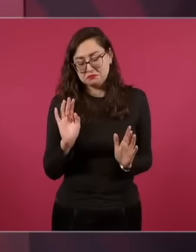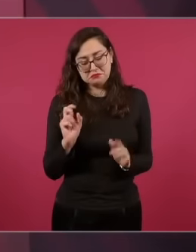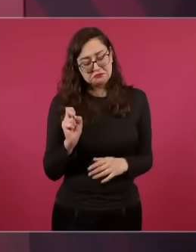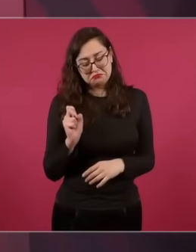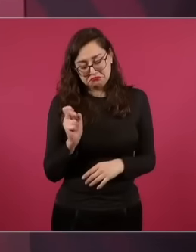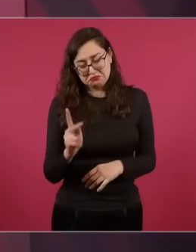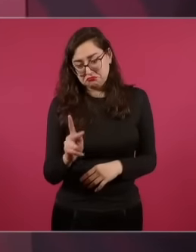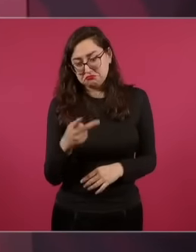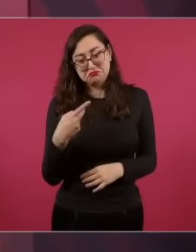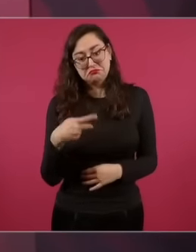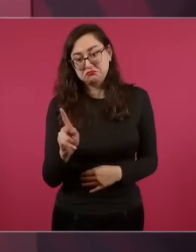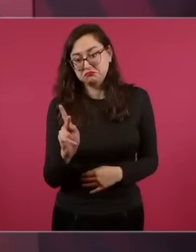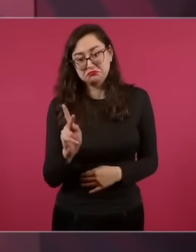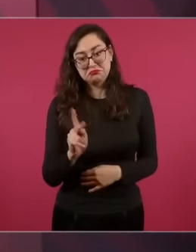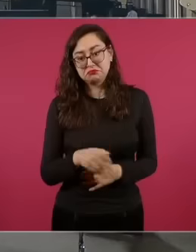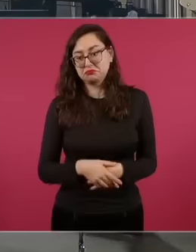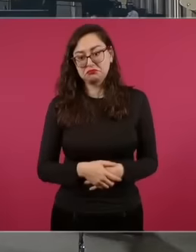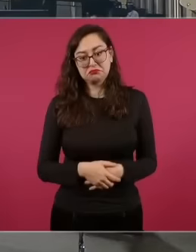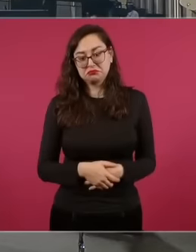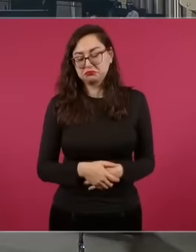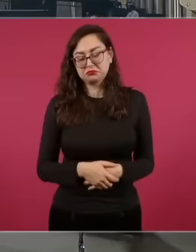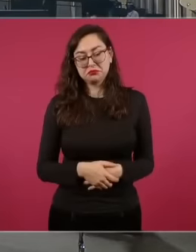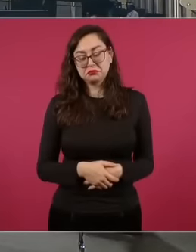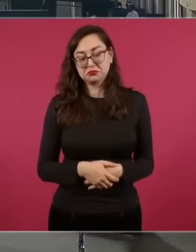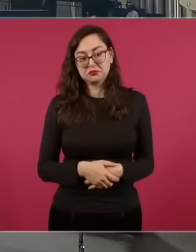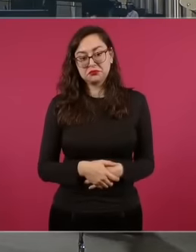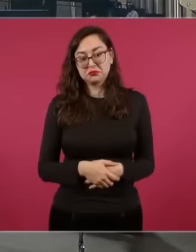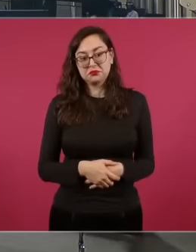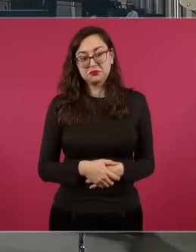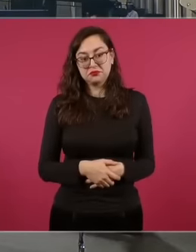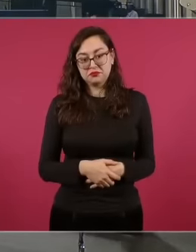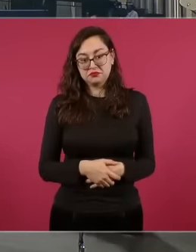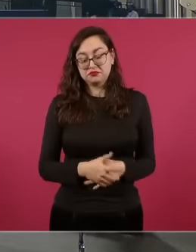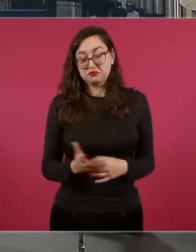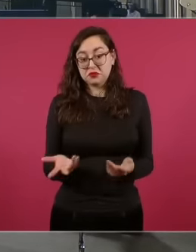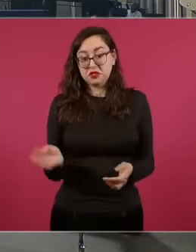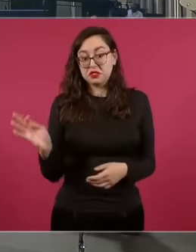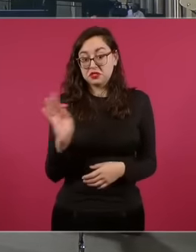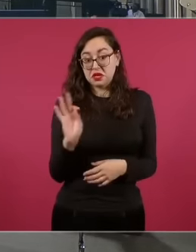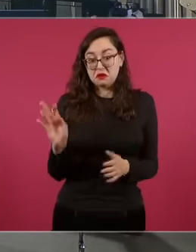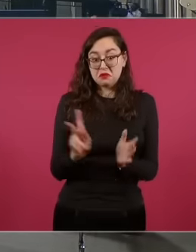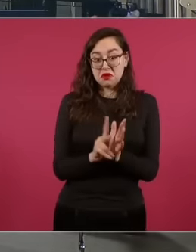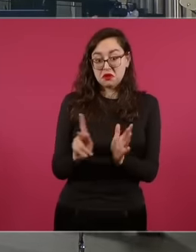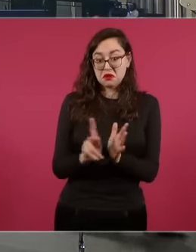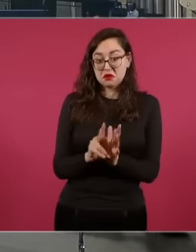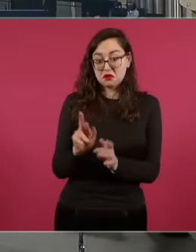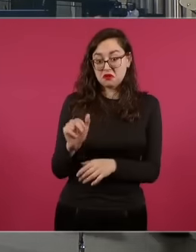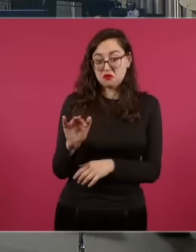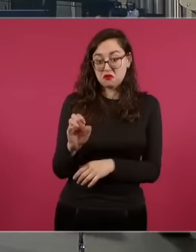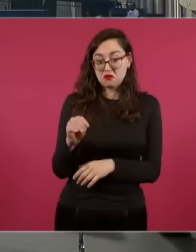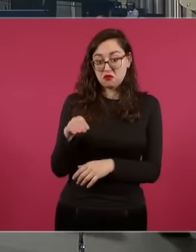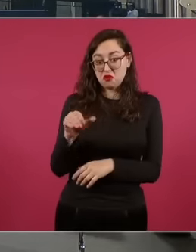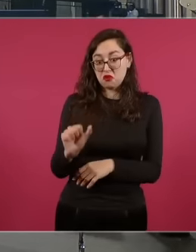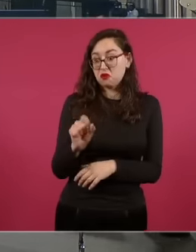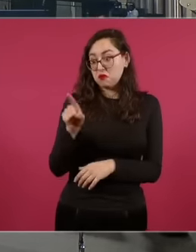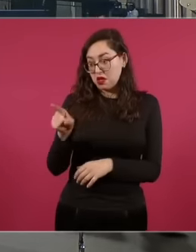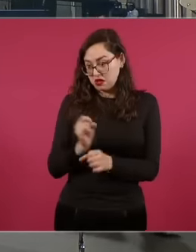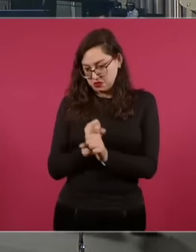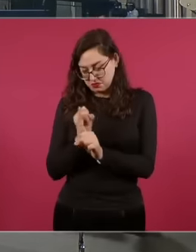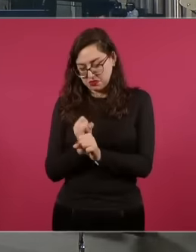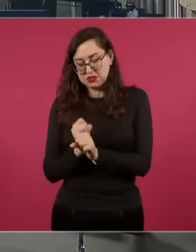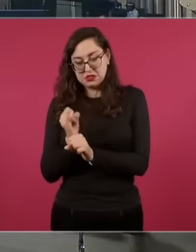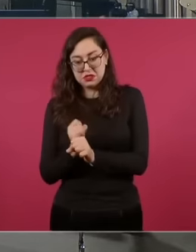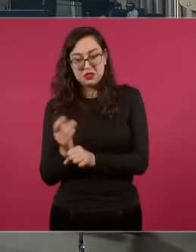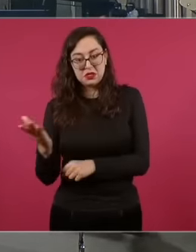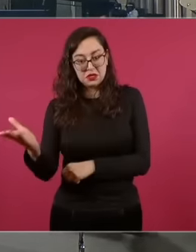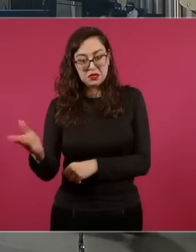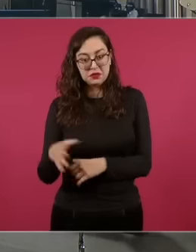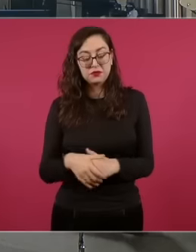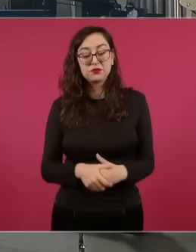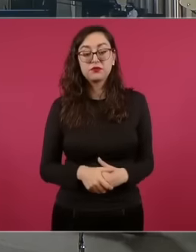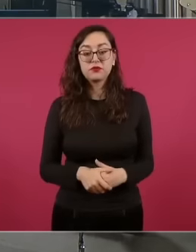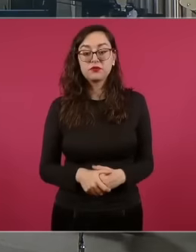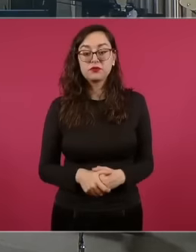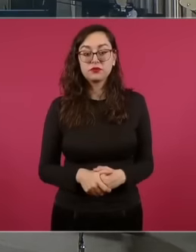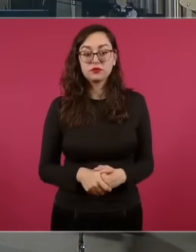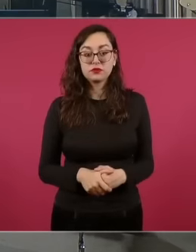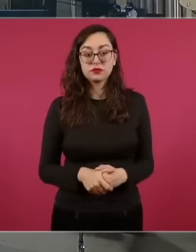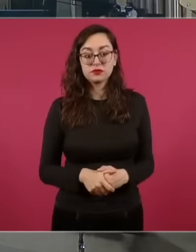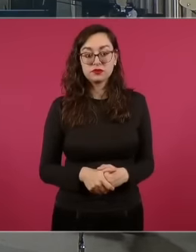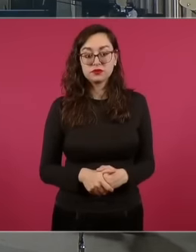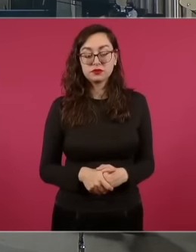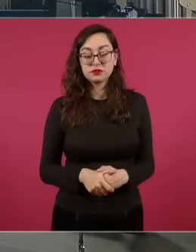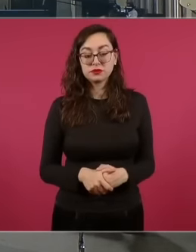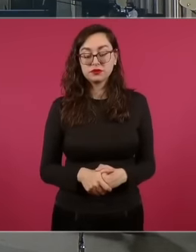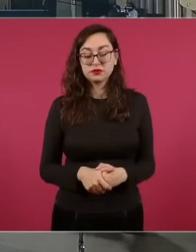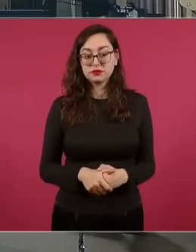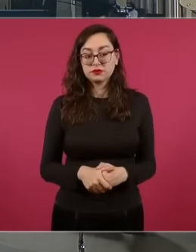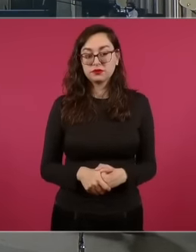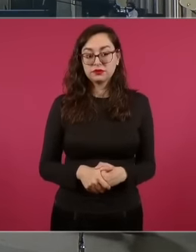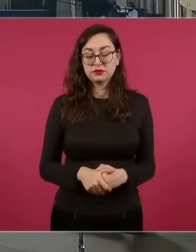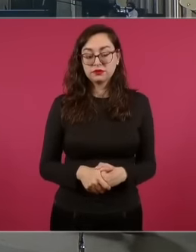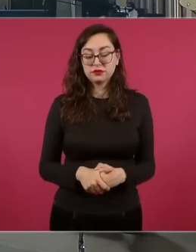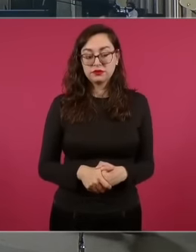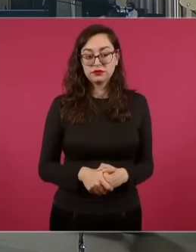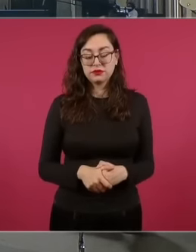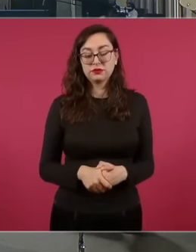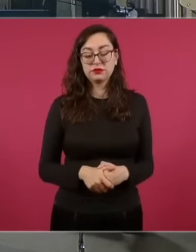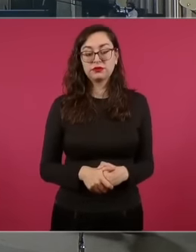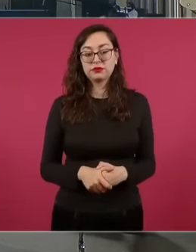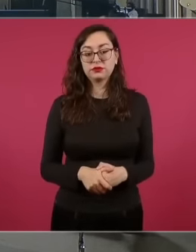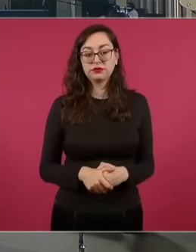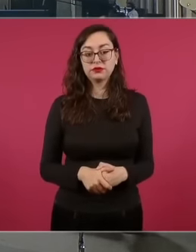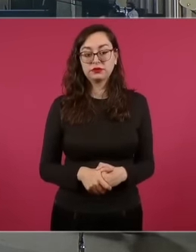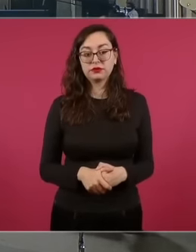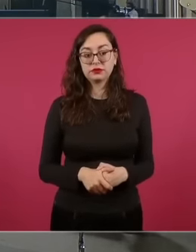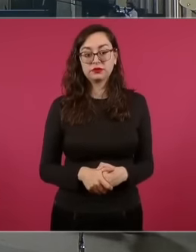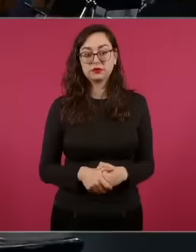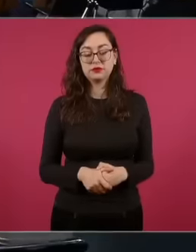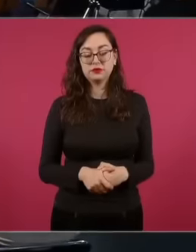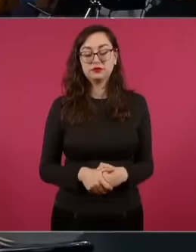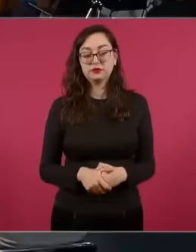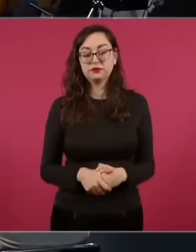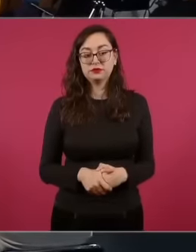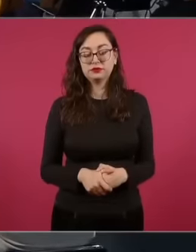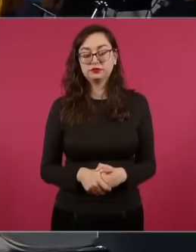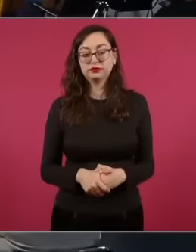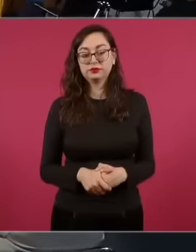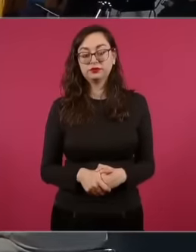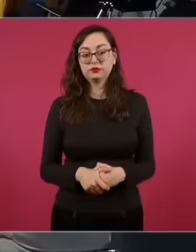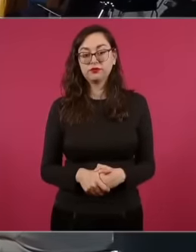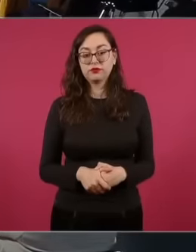No man no man well reform has very good researchers from the highest ones this one in